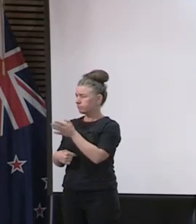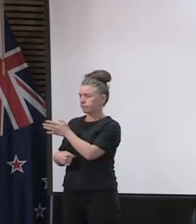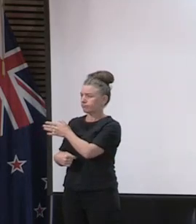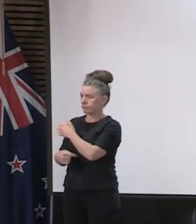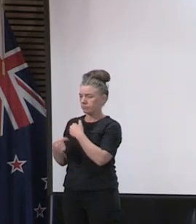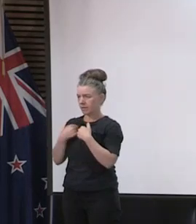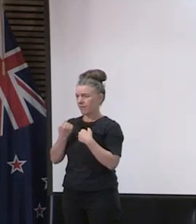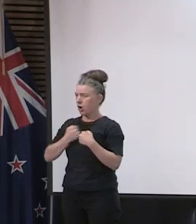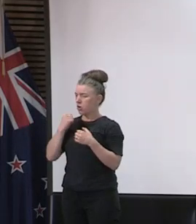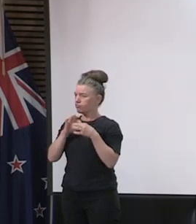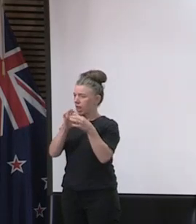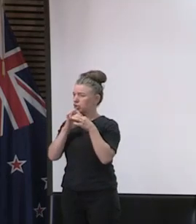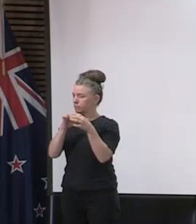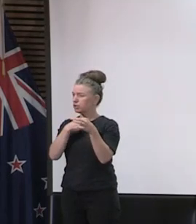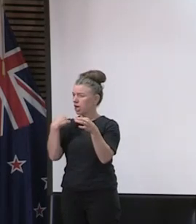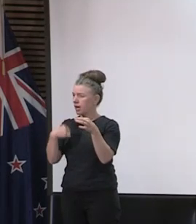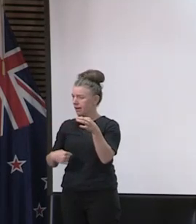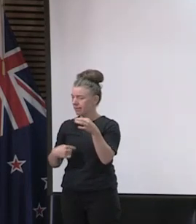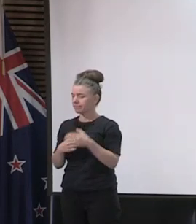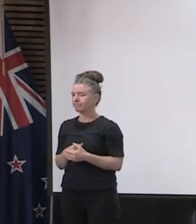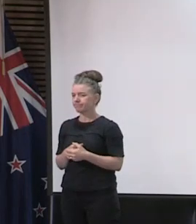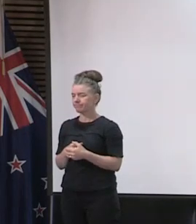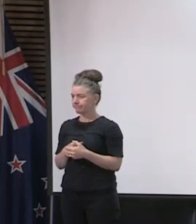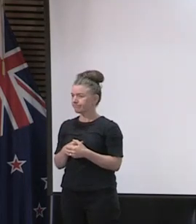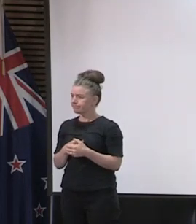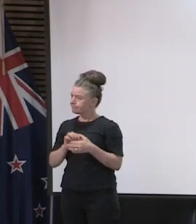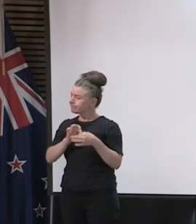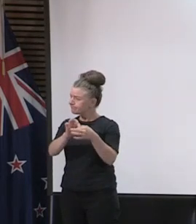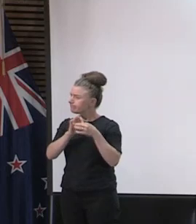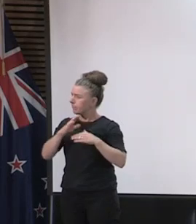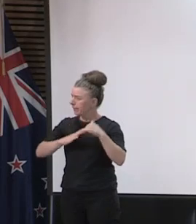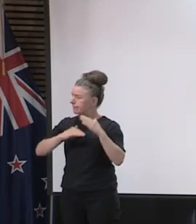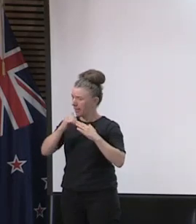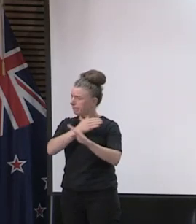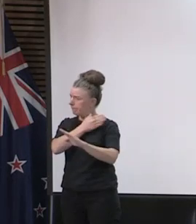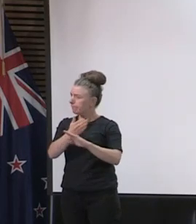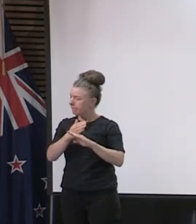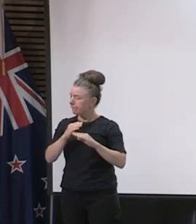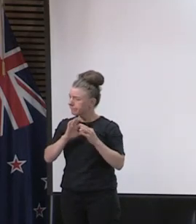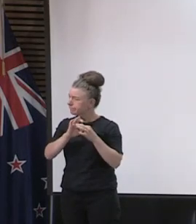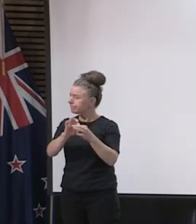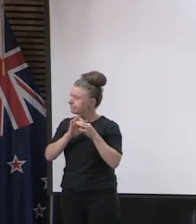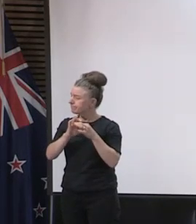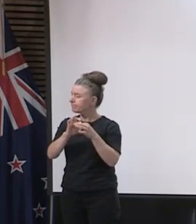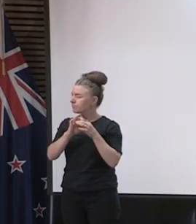obviously. So, it really - it doesn't and nor should it. We have an independent